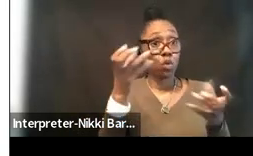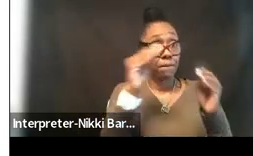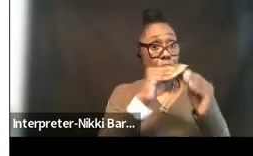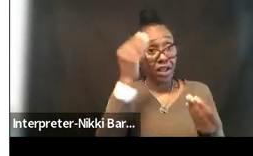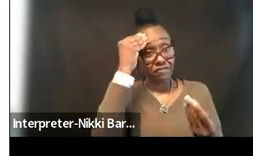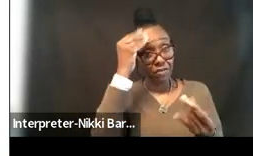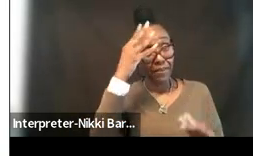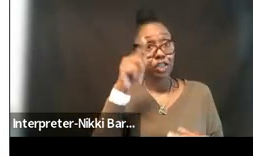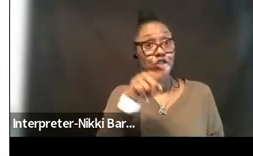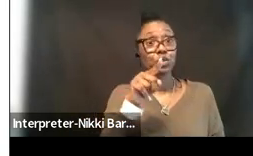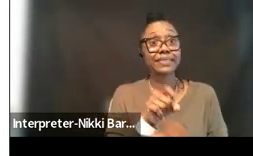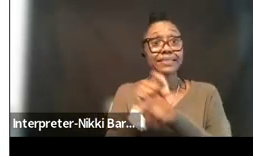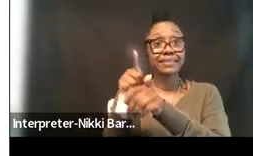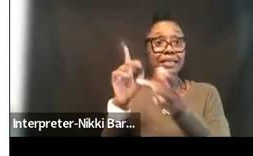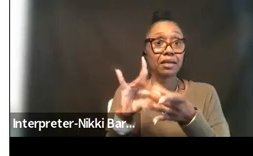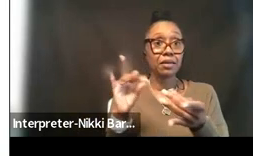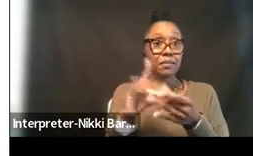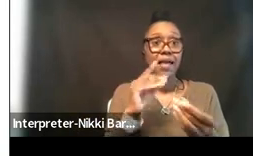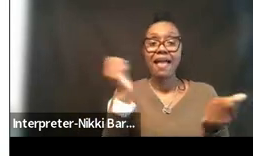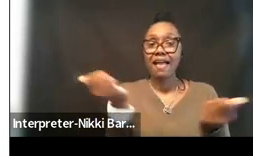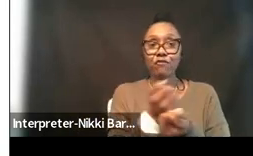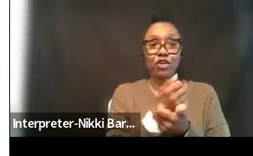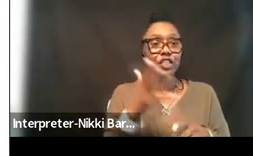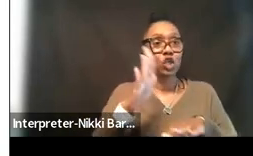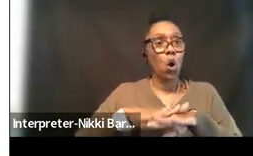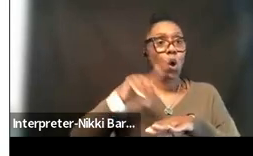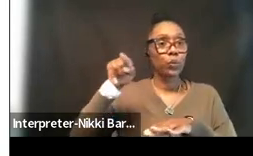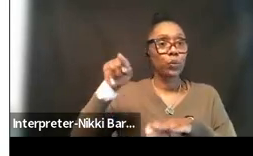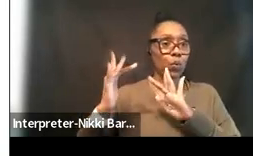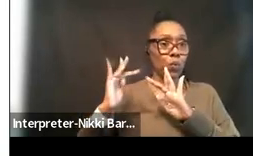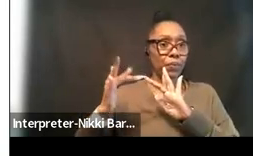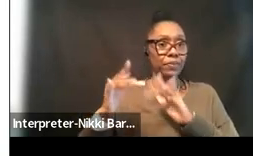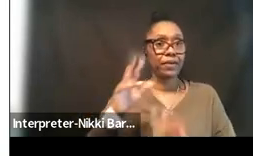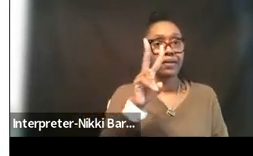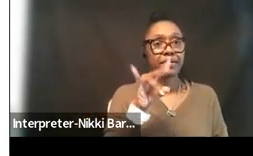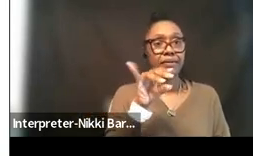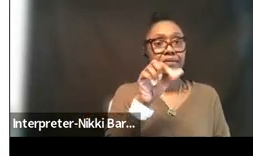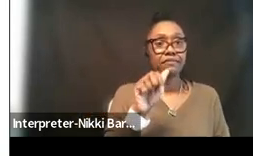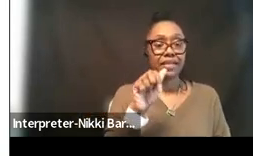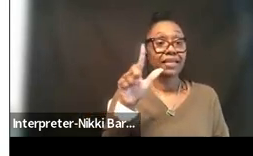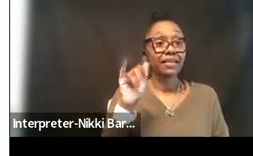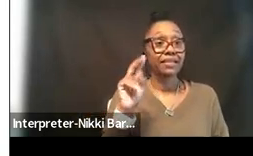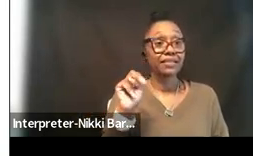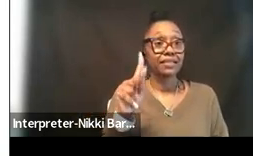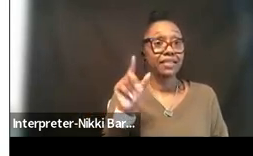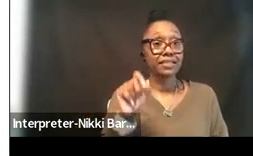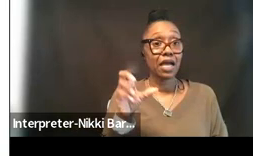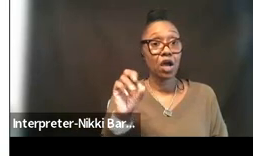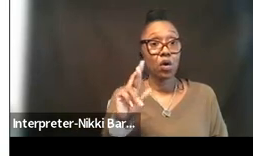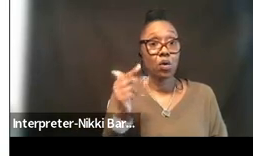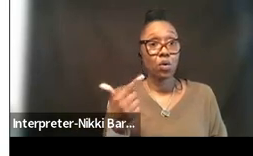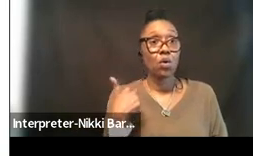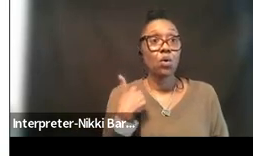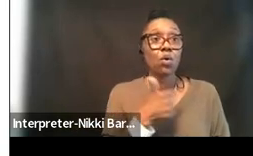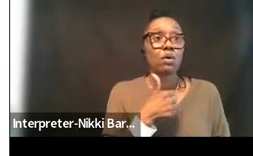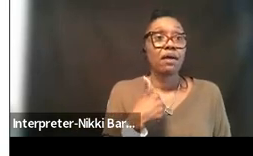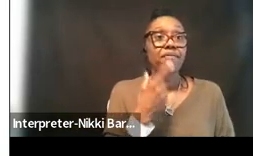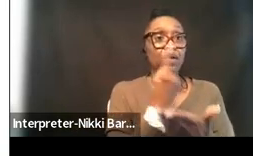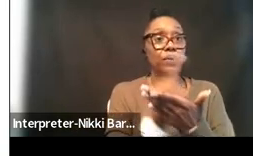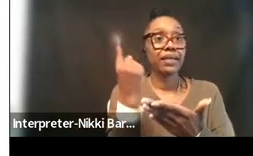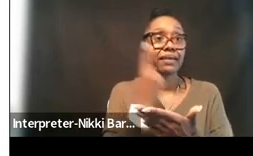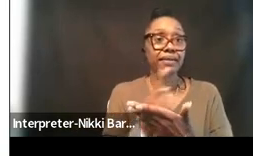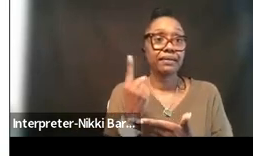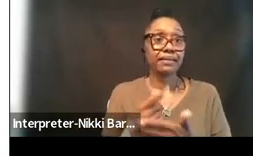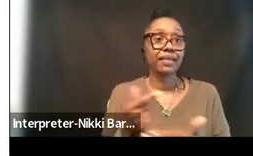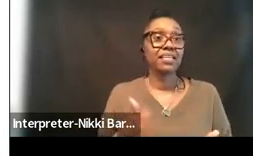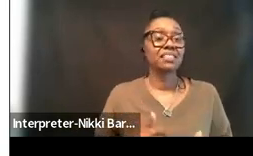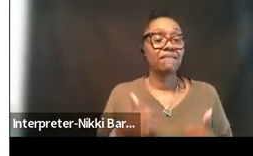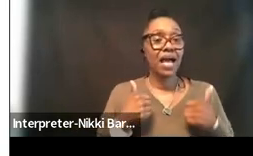Dot org again all of this information is also on our website via link.org. We also have a weekly survivors of suicide loss support group.